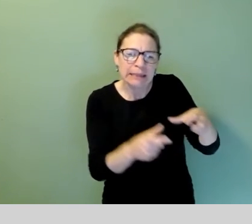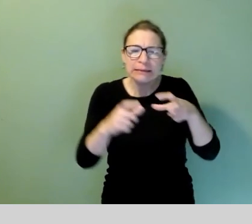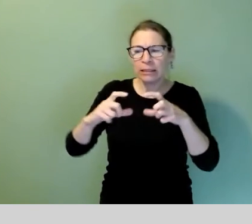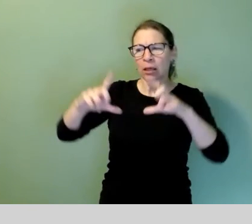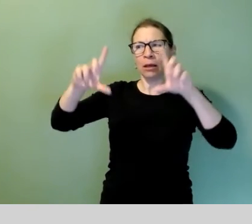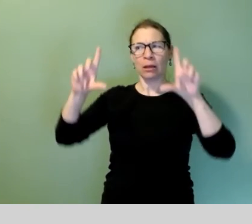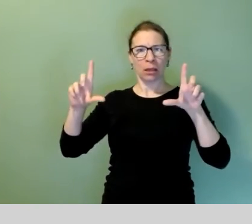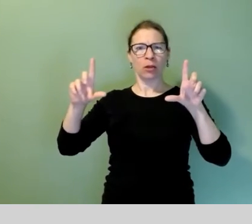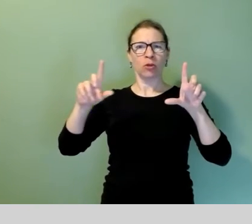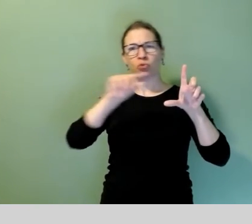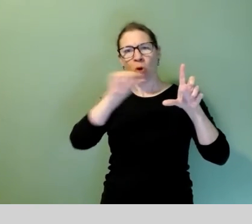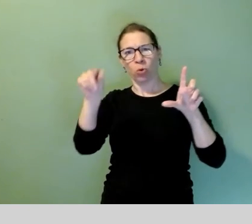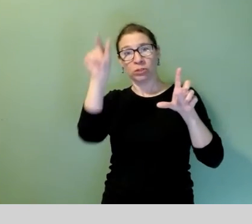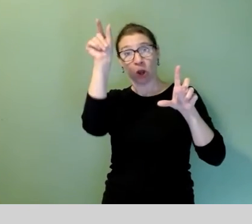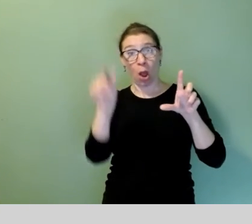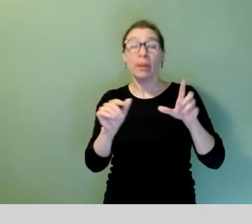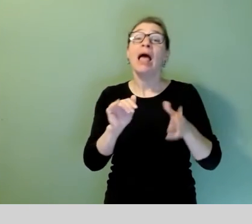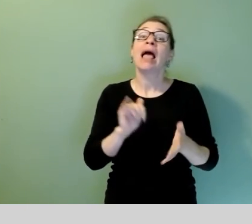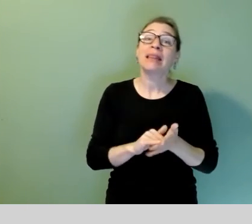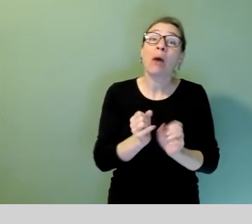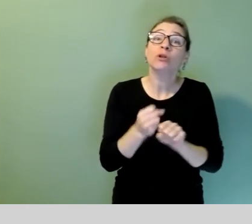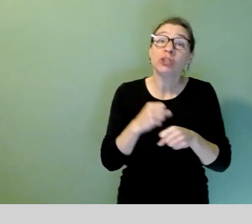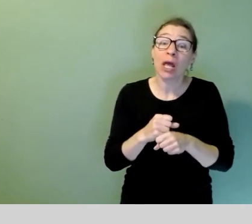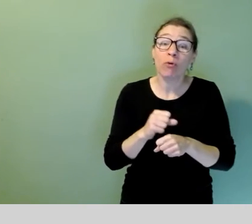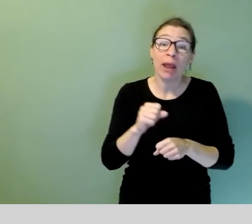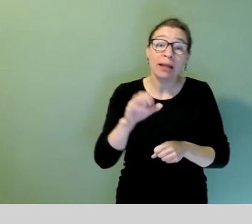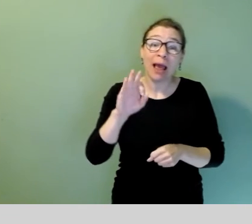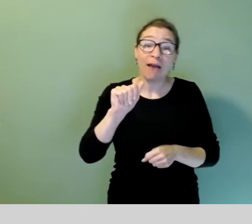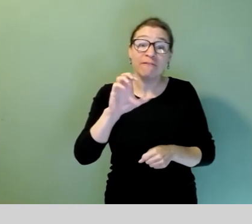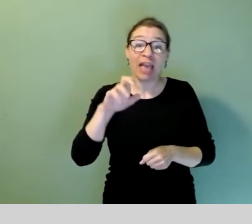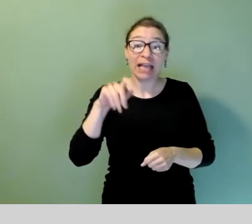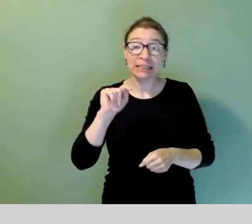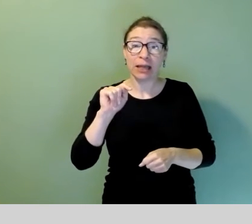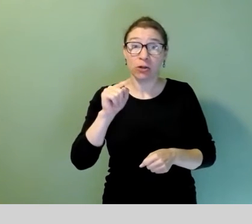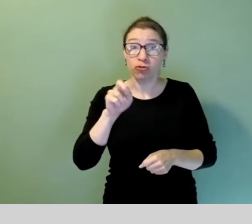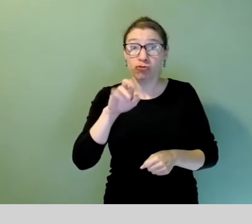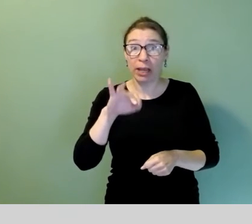And this will generate a FacetGrid object. After you have the FacetGrid object